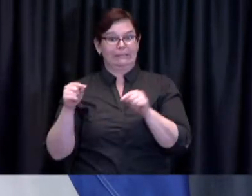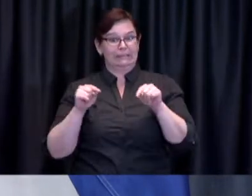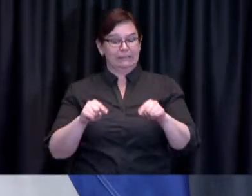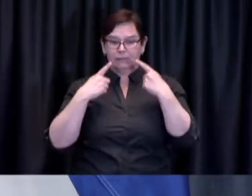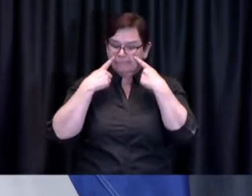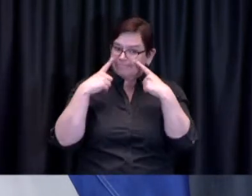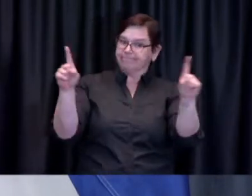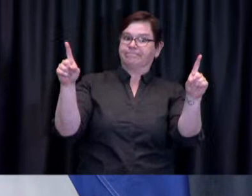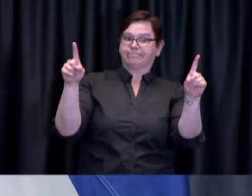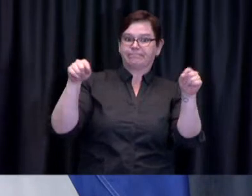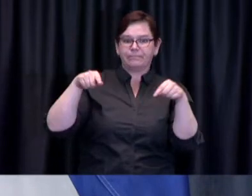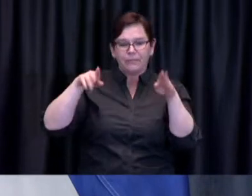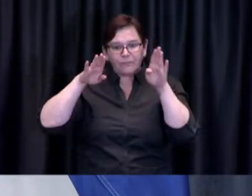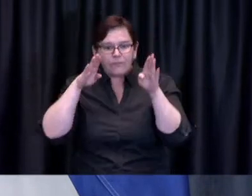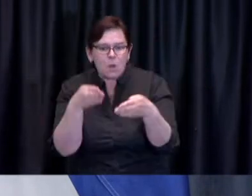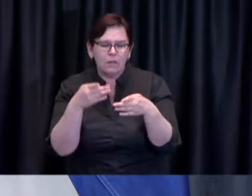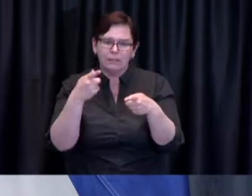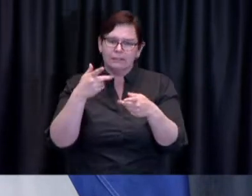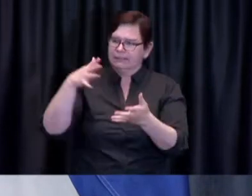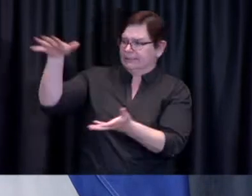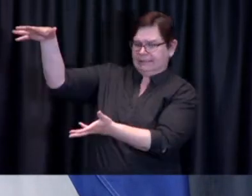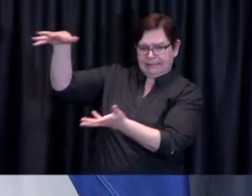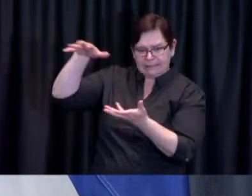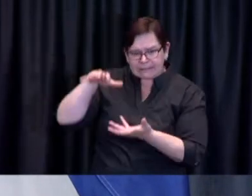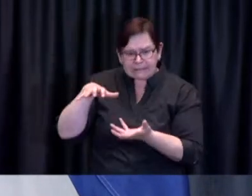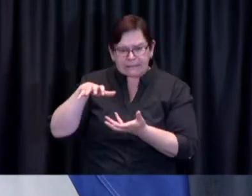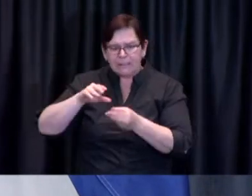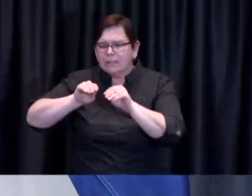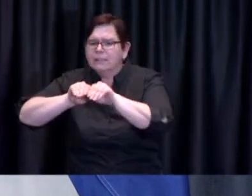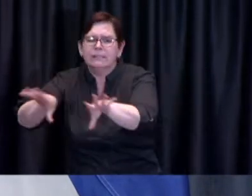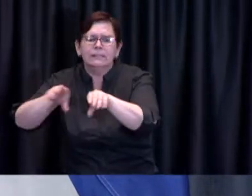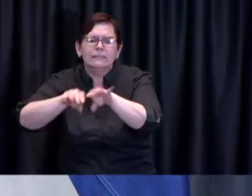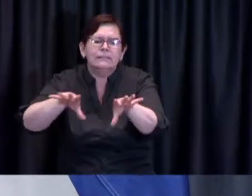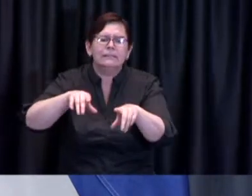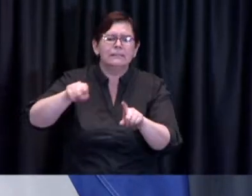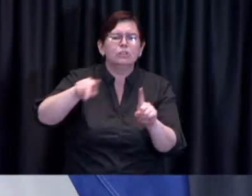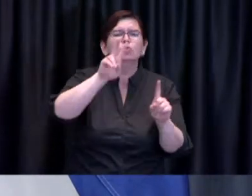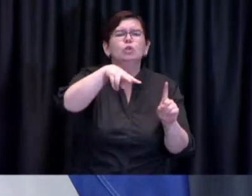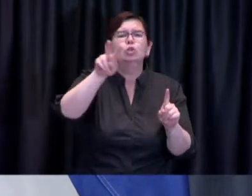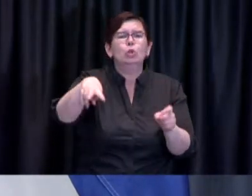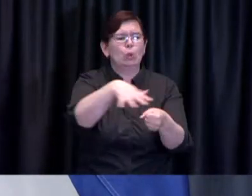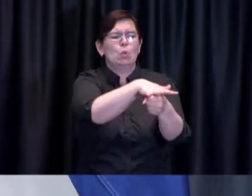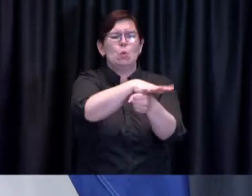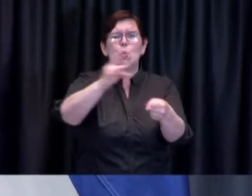vaccine as we can administered in 22 of the hottest hotspot postal codes in the city